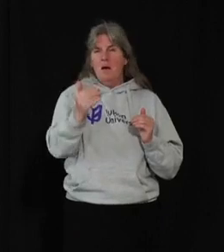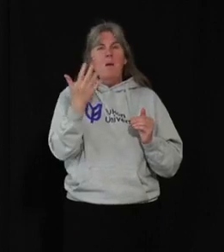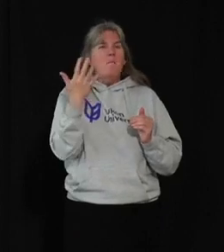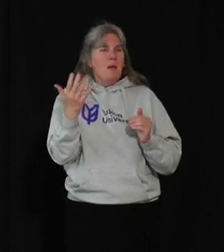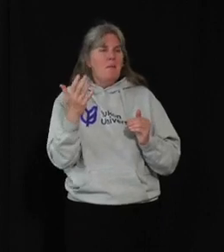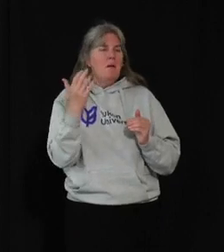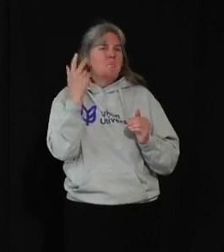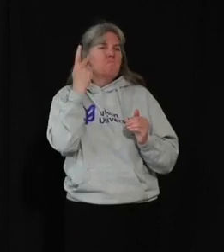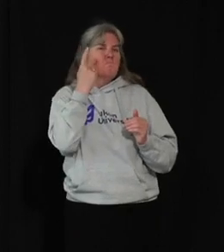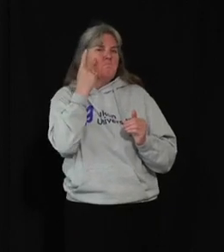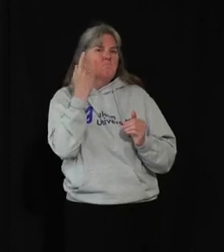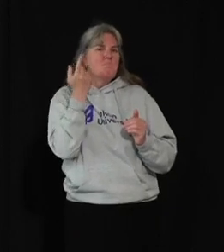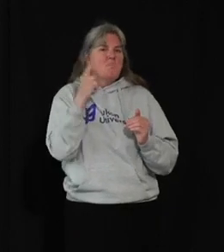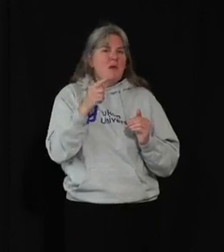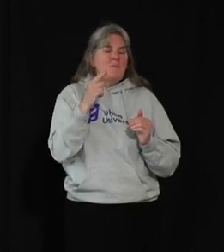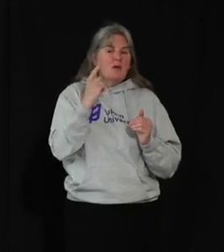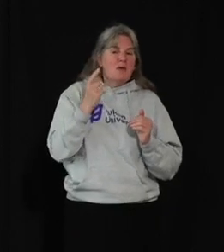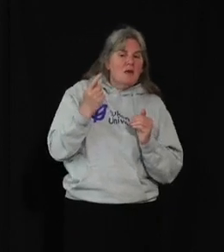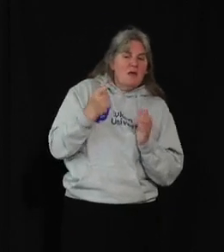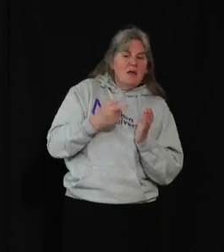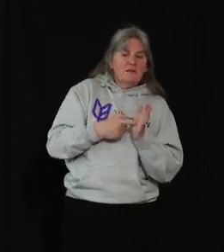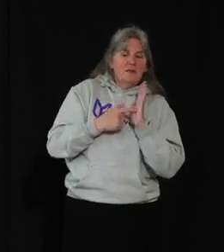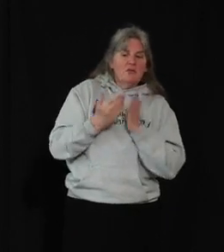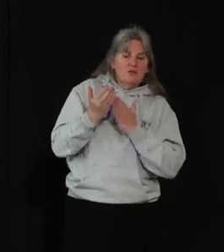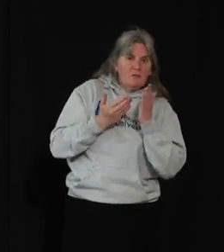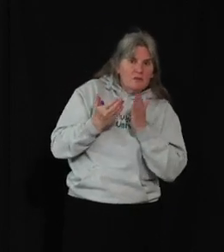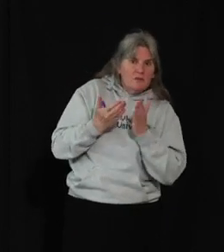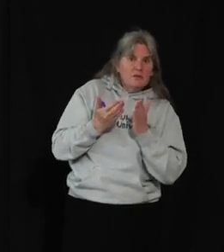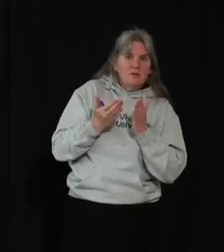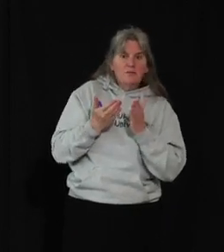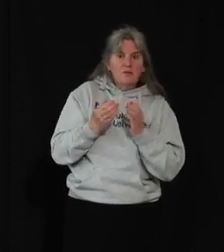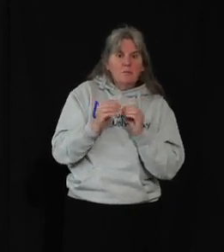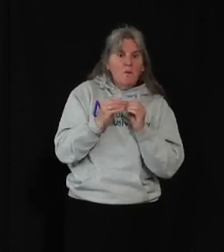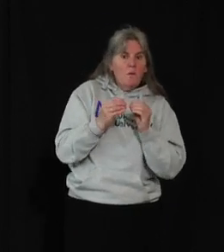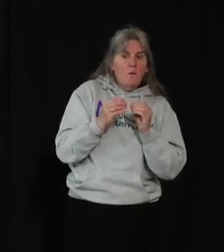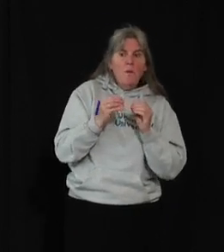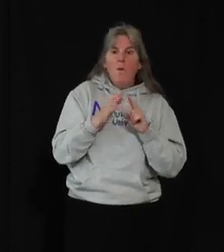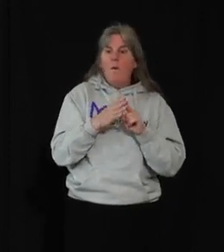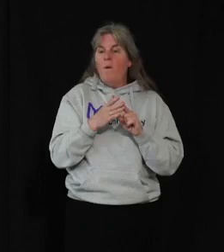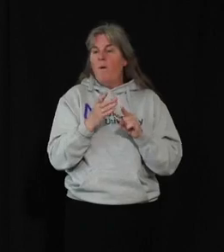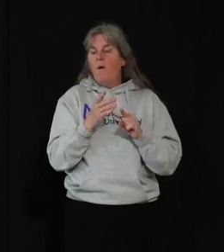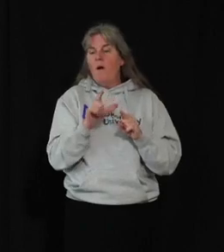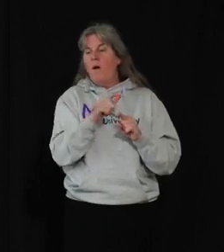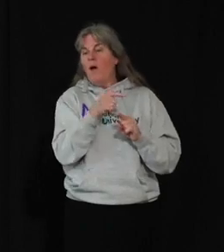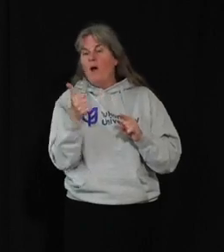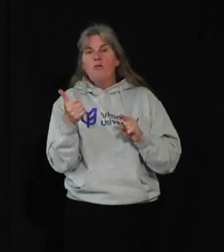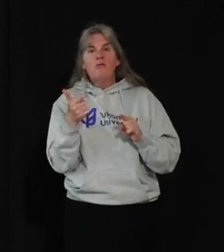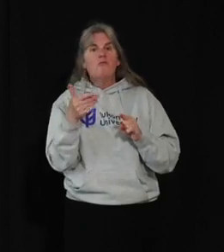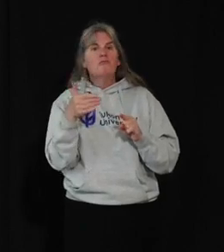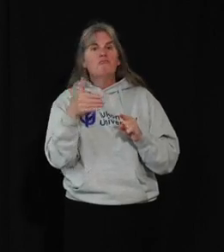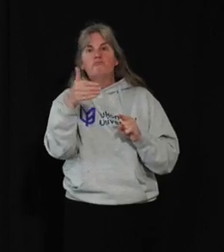it be within essential services that are currently provided, or looking past that into